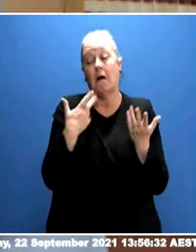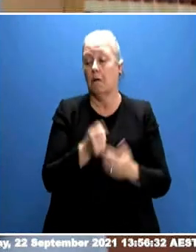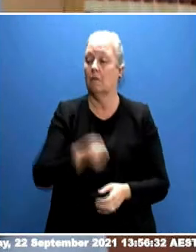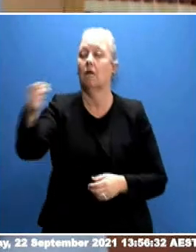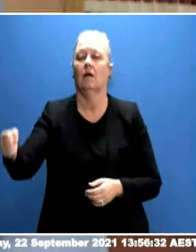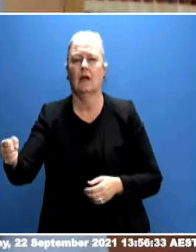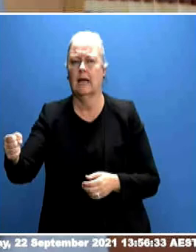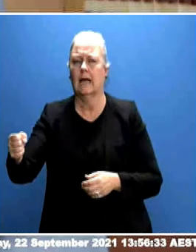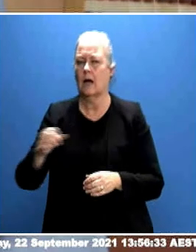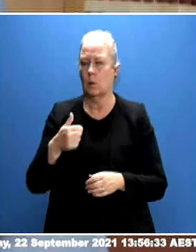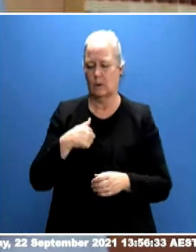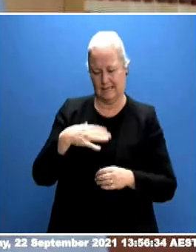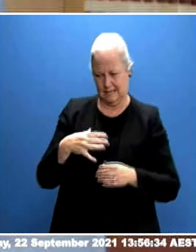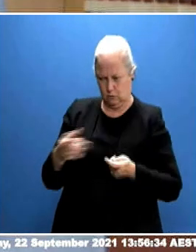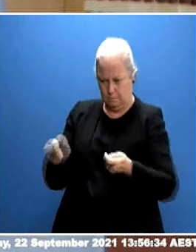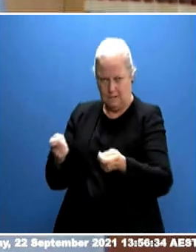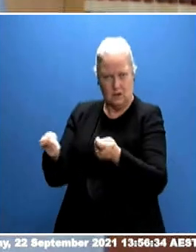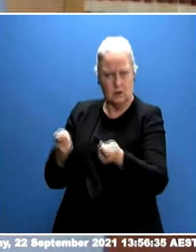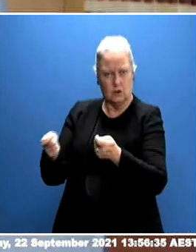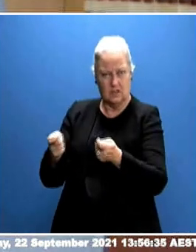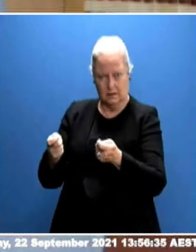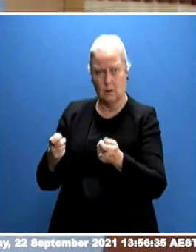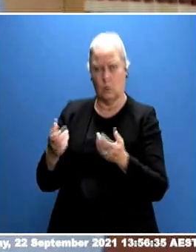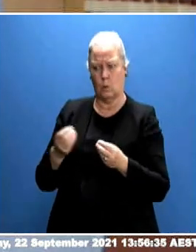managing that immediate concern and risk.